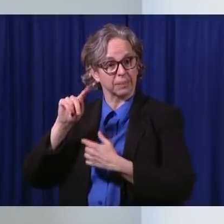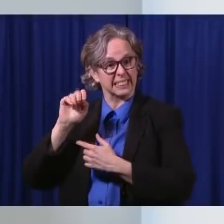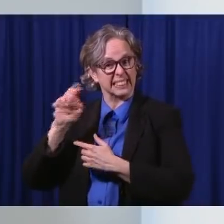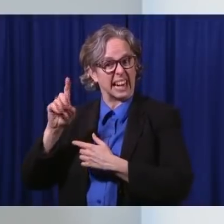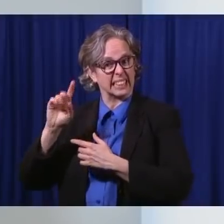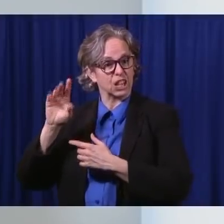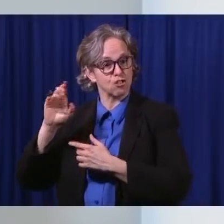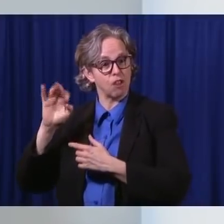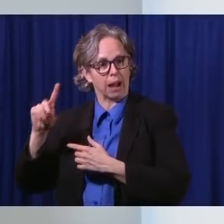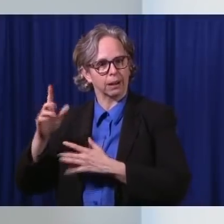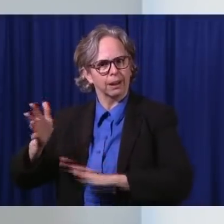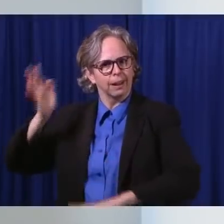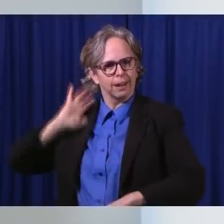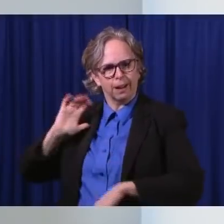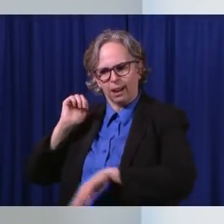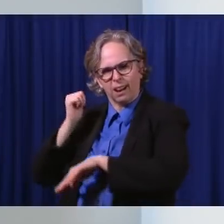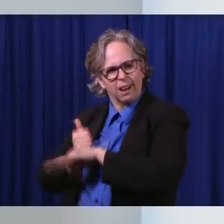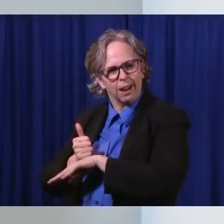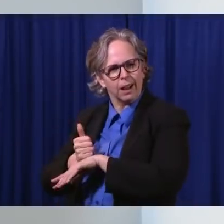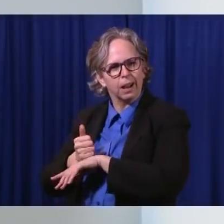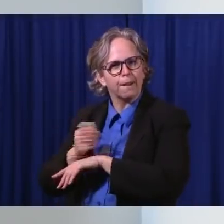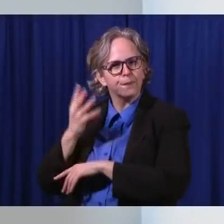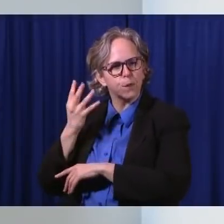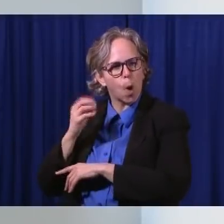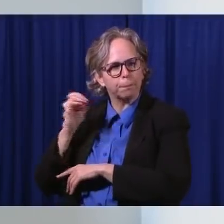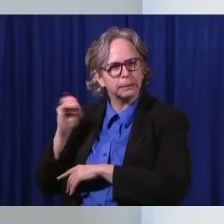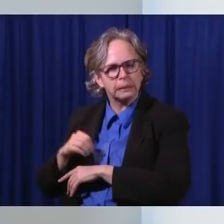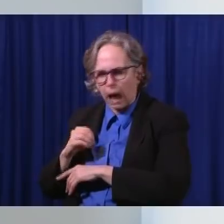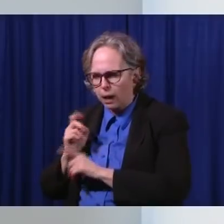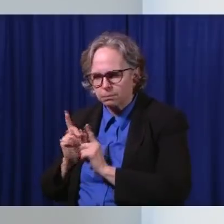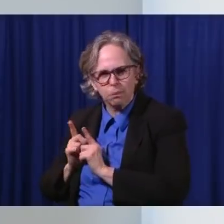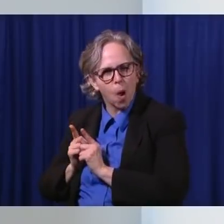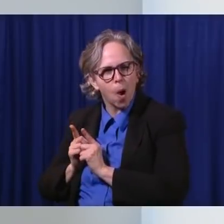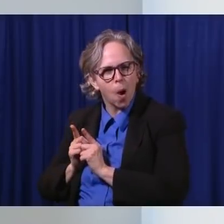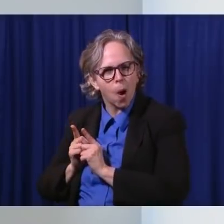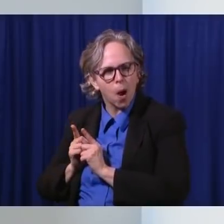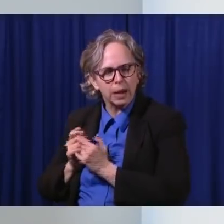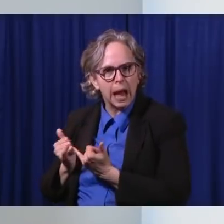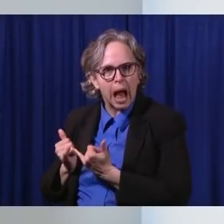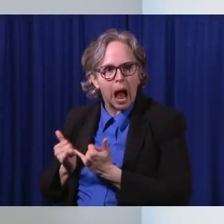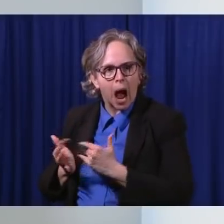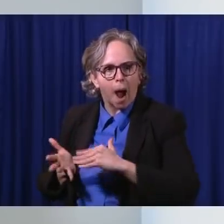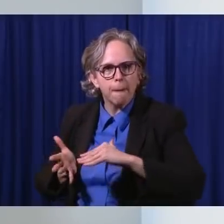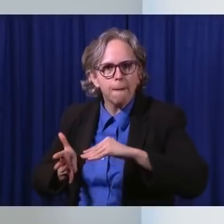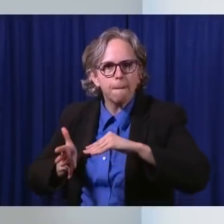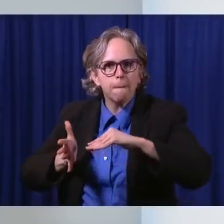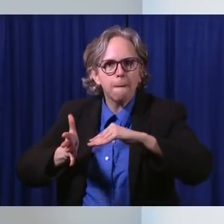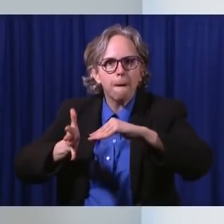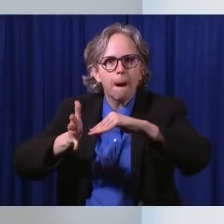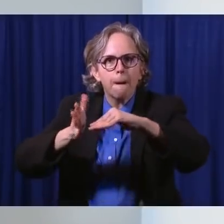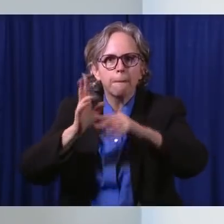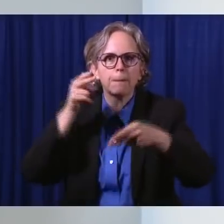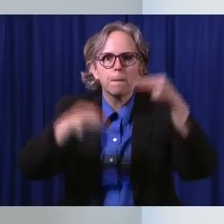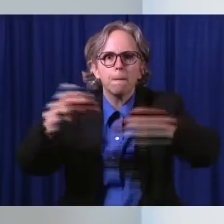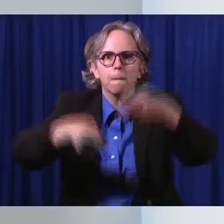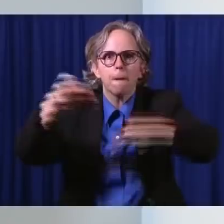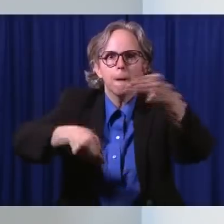TO PUT THAT IN CONTEXT, WE BUILT THE PROGRAM WITH THE ESSENTIAL A 4% UNEMPLOYMENT RATE. THE BUSINESSES HAVE ENOUGH PEOPLE,